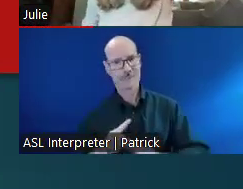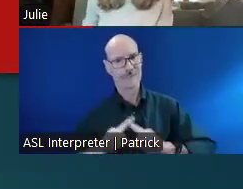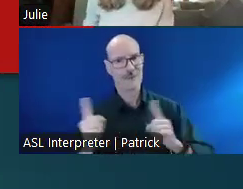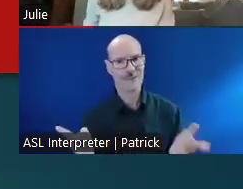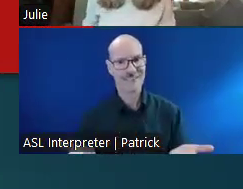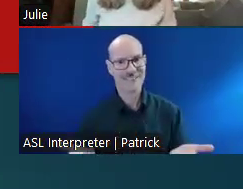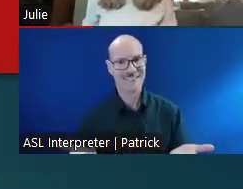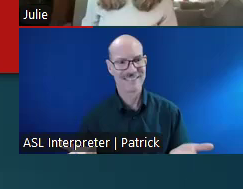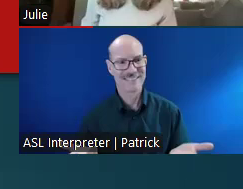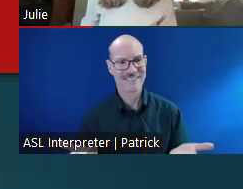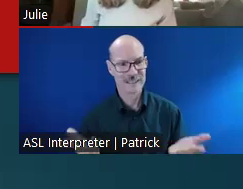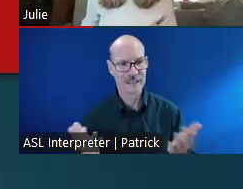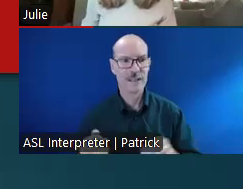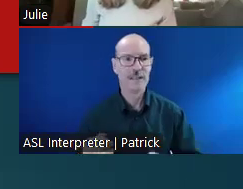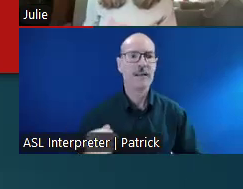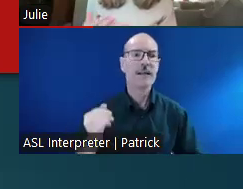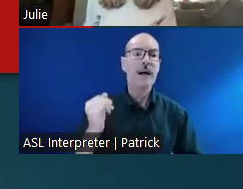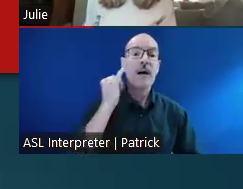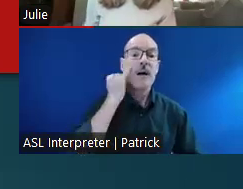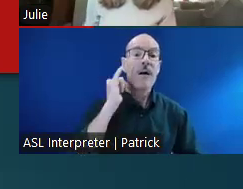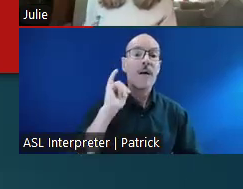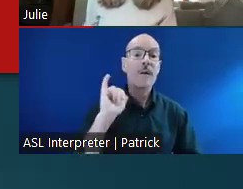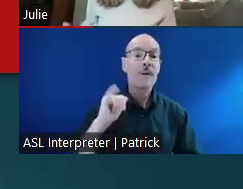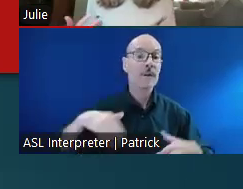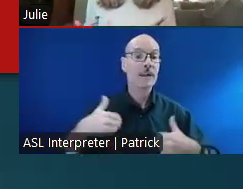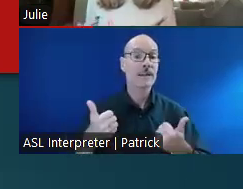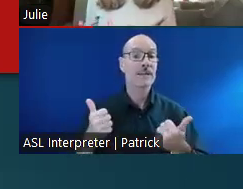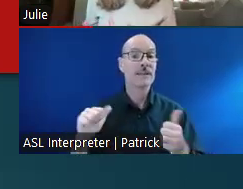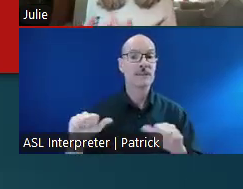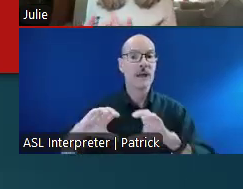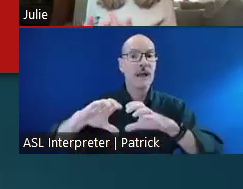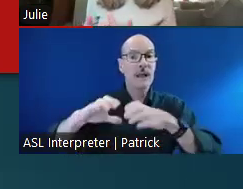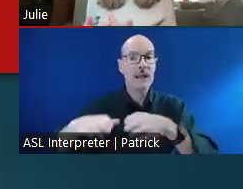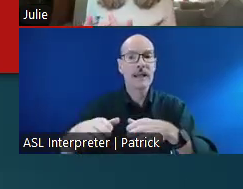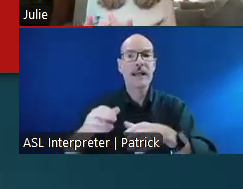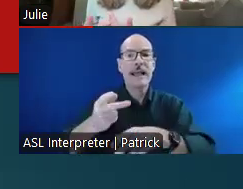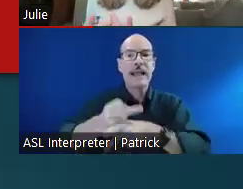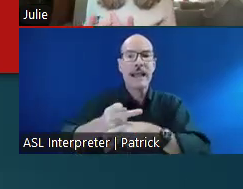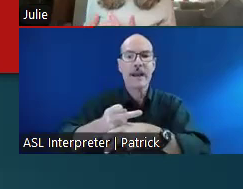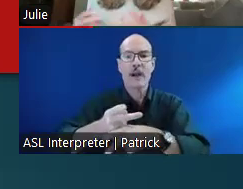If you've never tried one, I would really recommend you to try one.